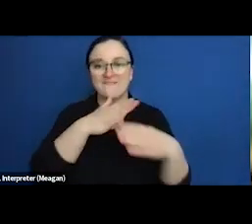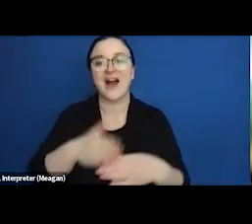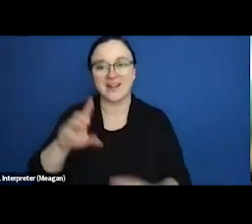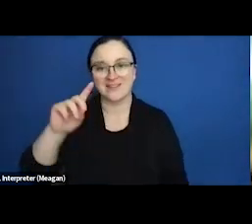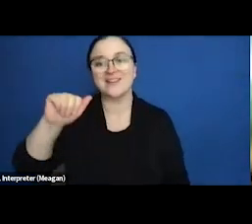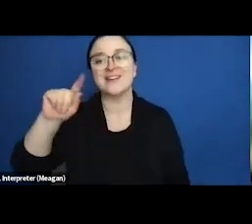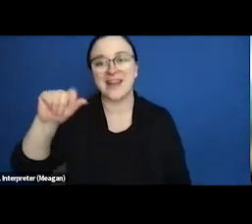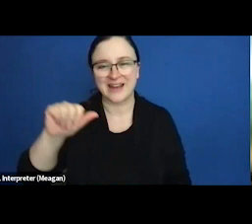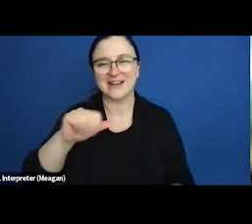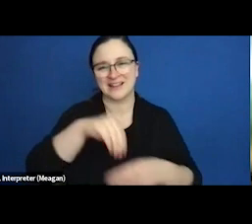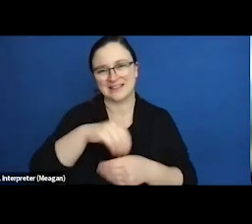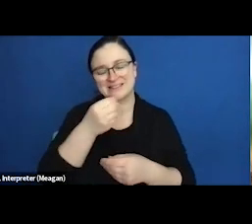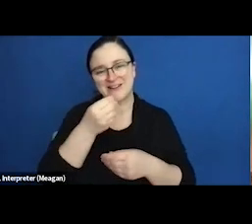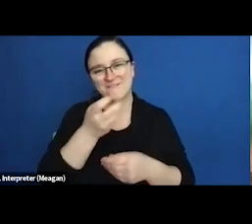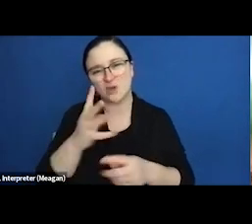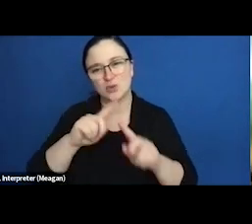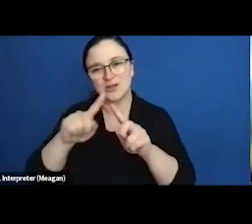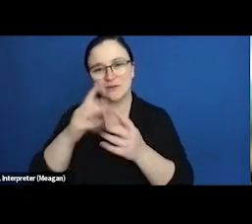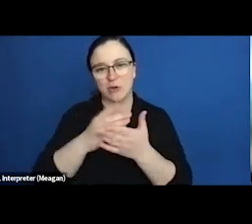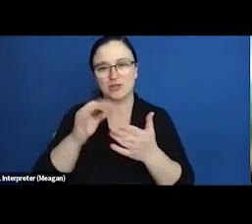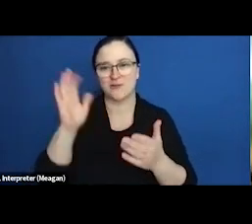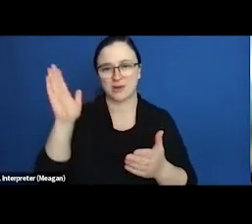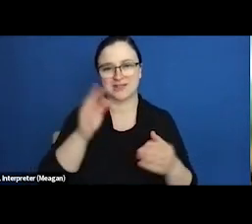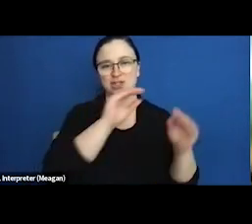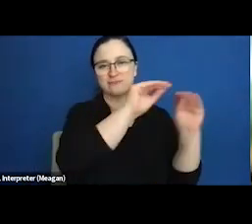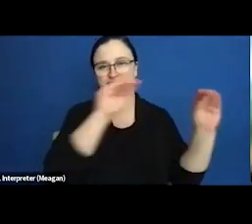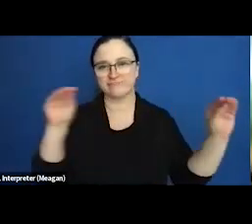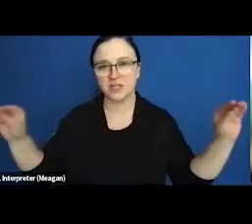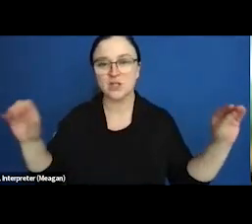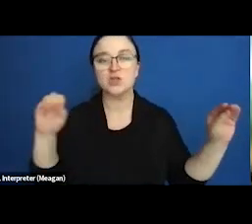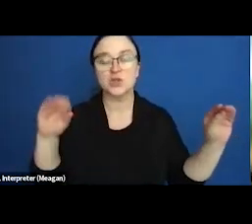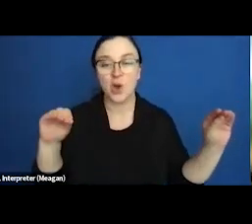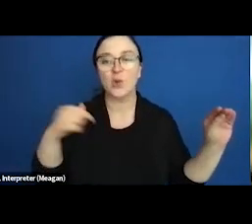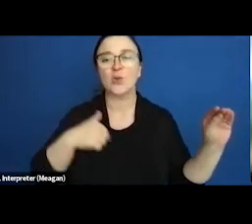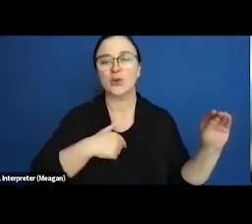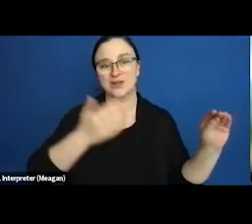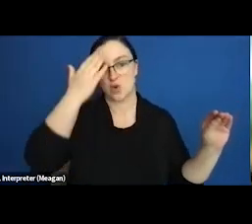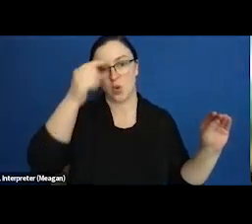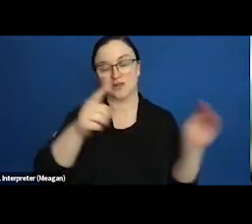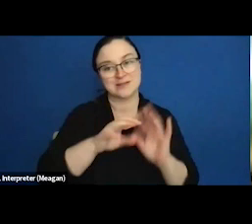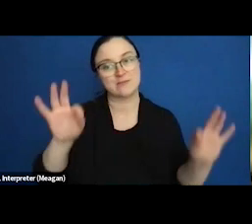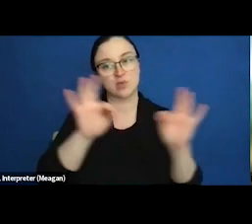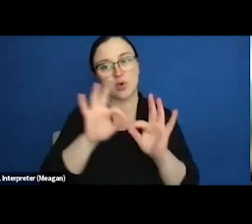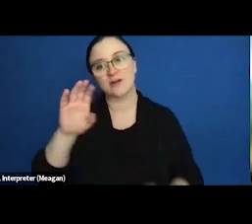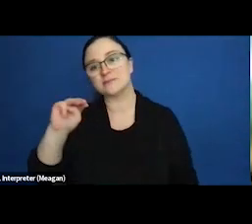and valuable the qualitative data is, and Maseta is gonna talk about that and Ty's gonna talk about that,